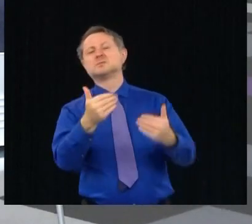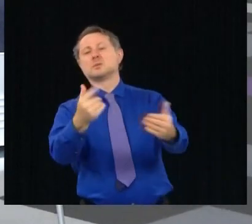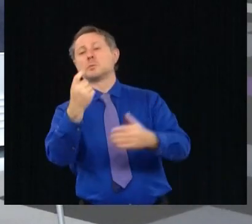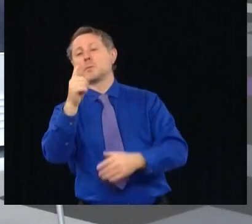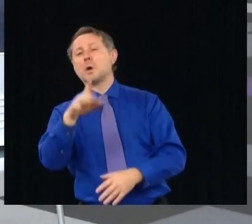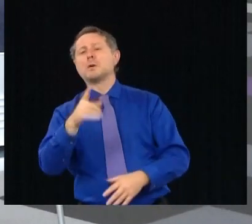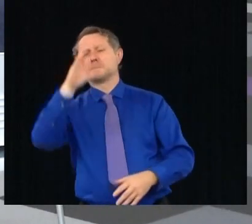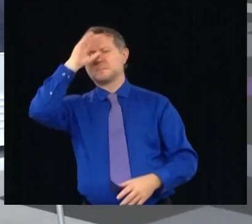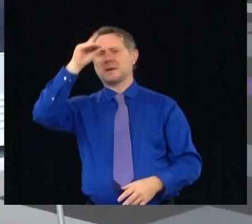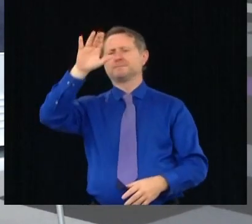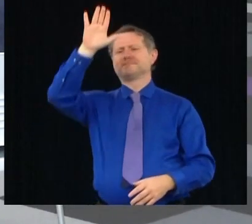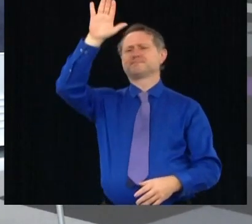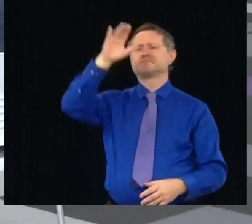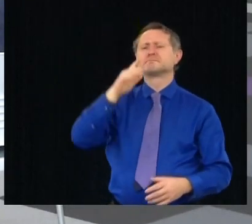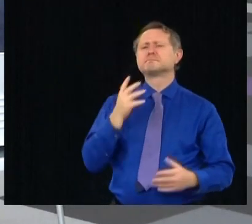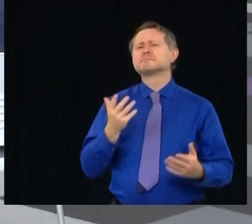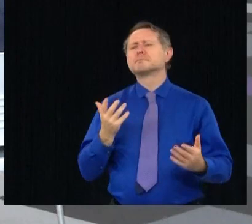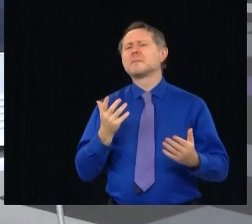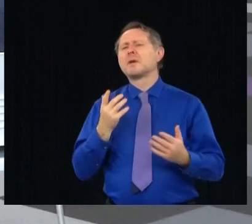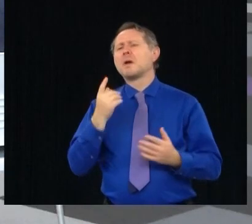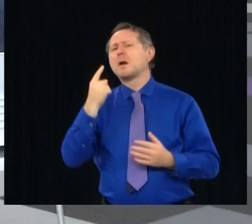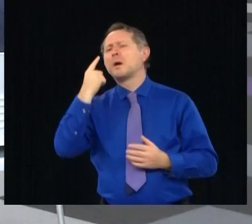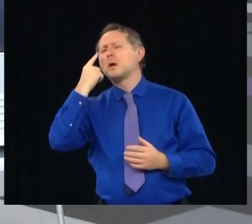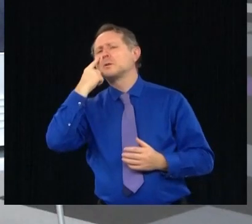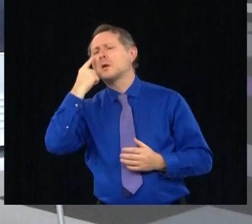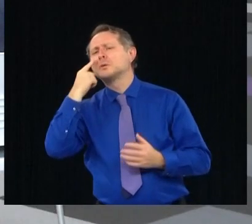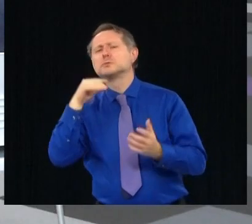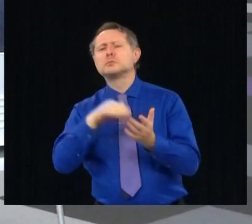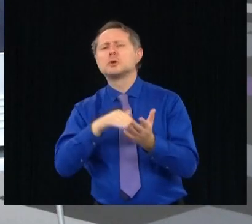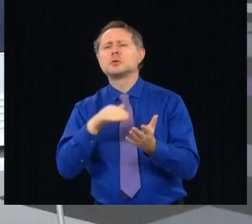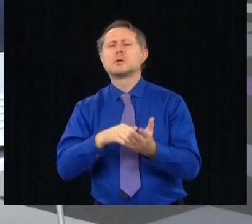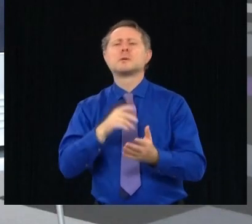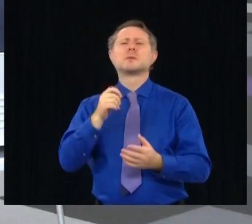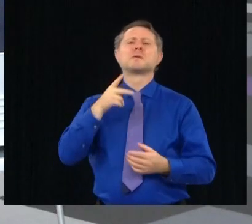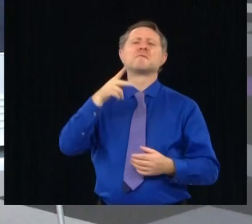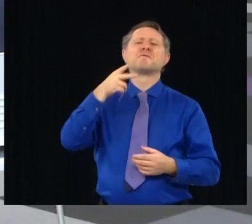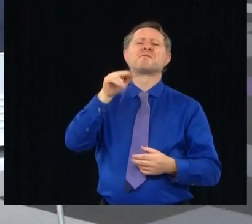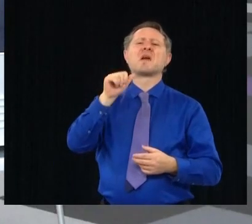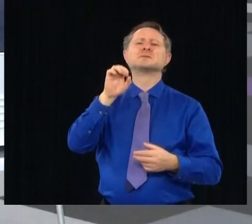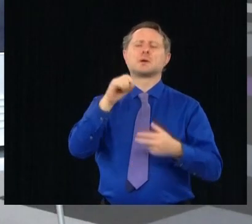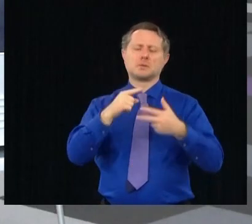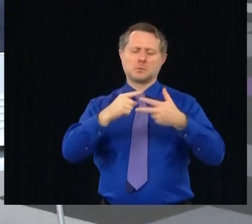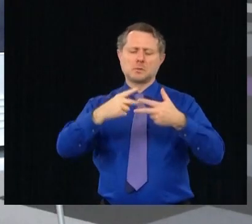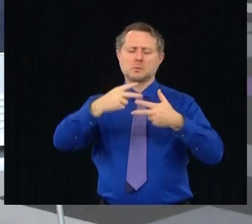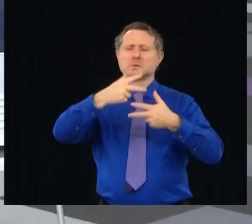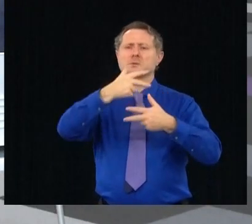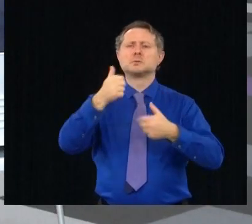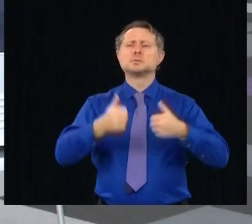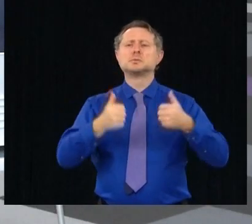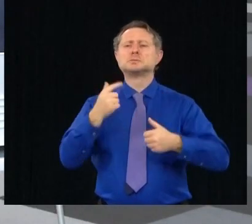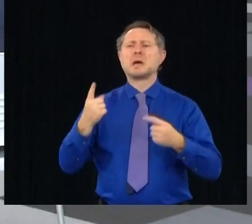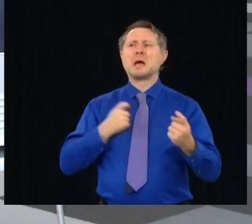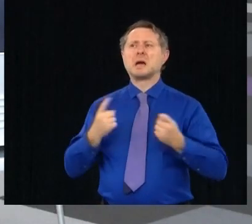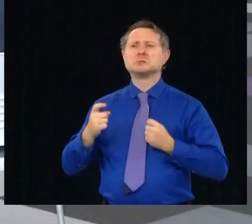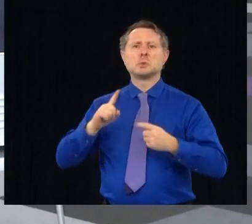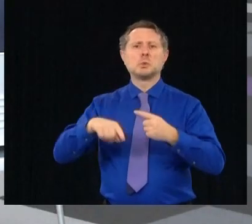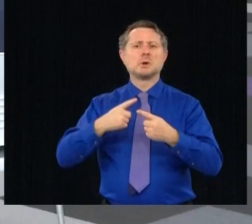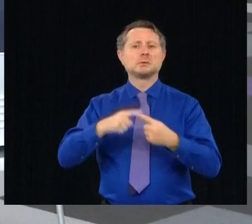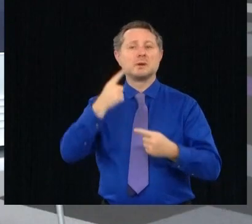THEY DO THAT AT THEIR OWN PERIL. ONE MORE. SURGERY CENTERS, EYE DOCTORS,